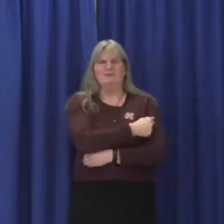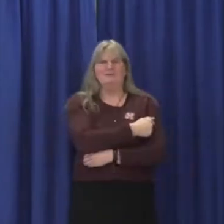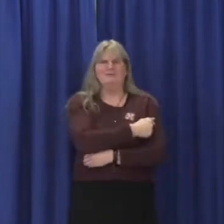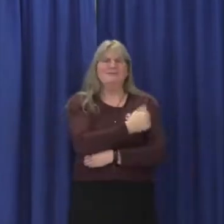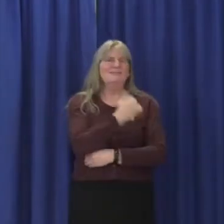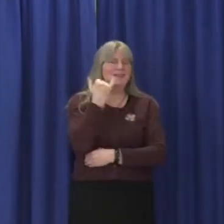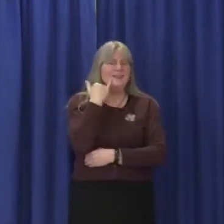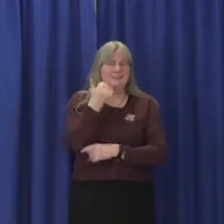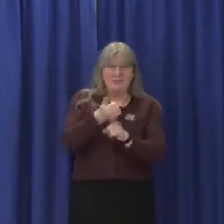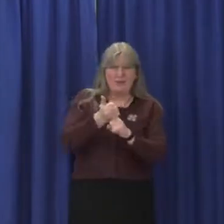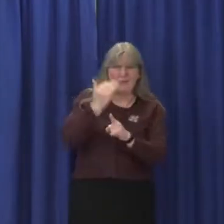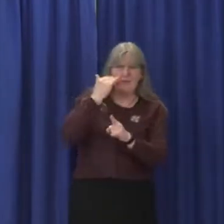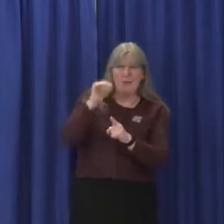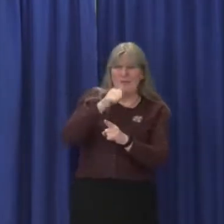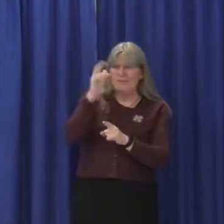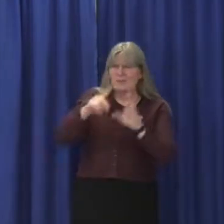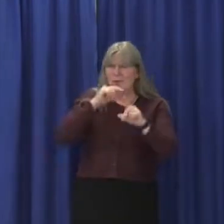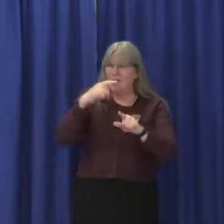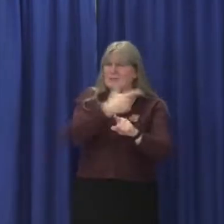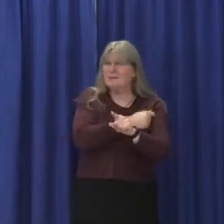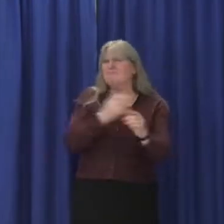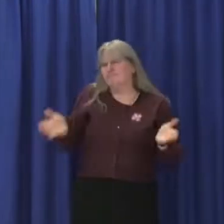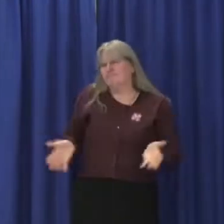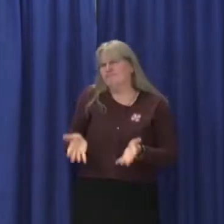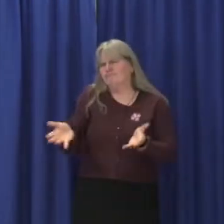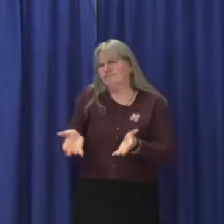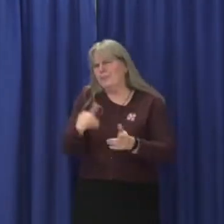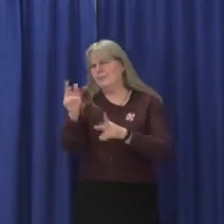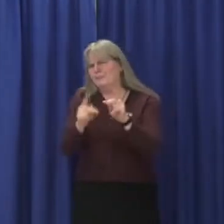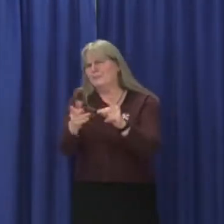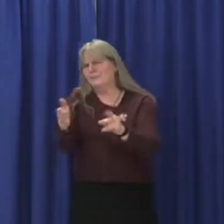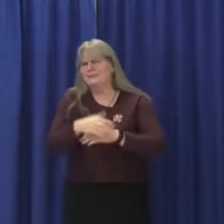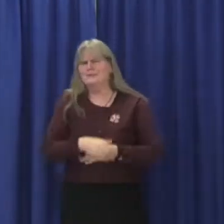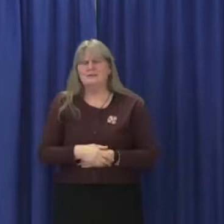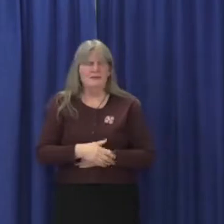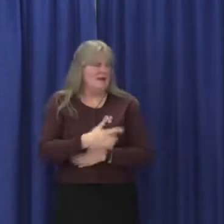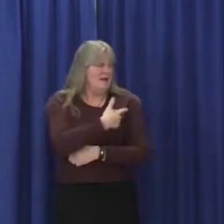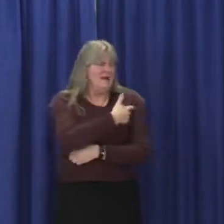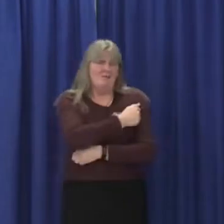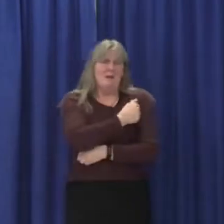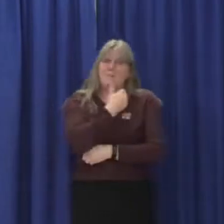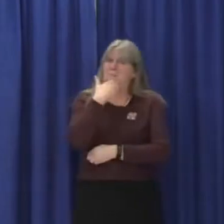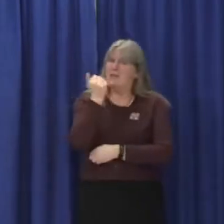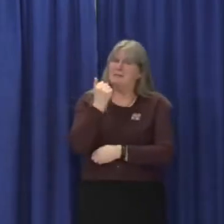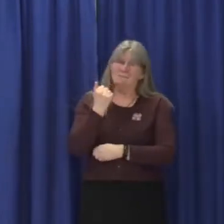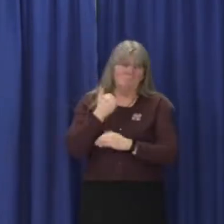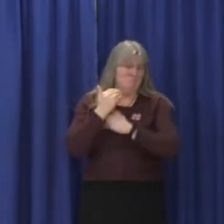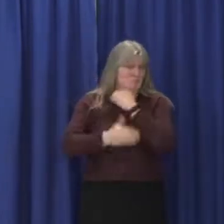know to do the same. The vaccines are our best way out of the pandemic.